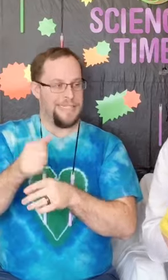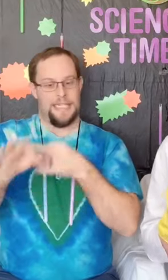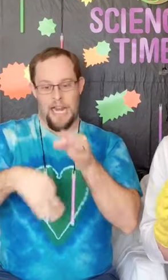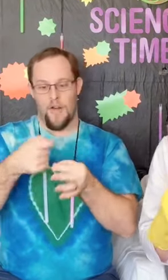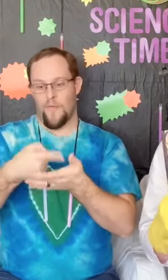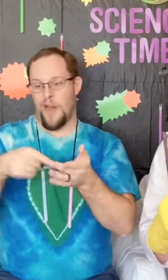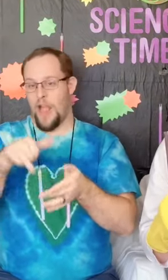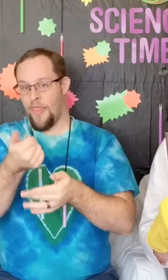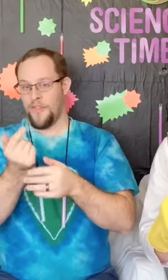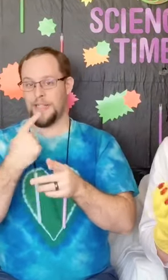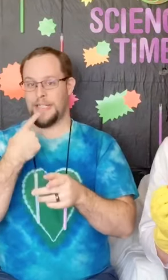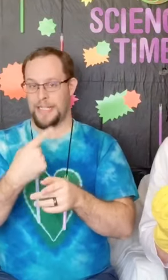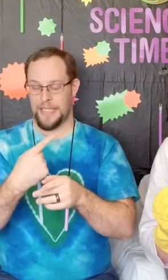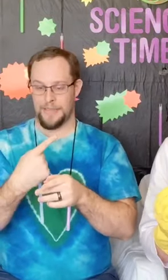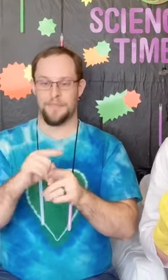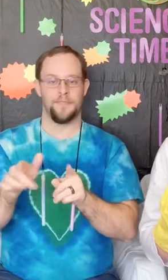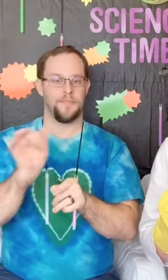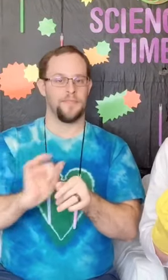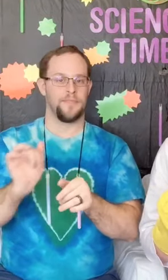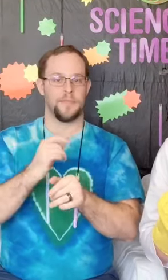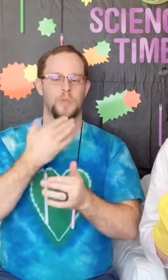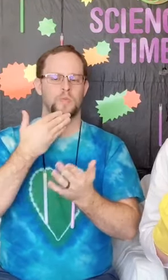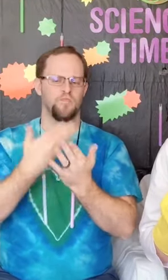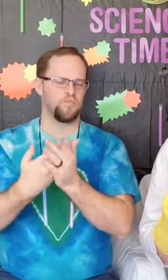but she also, um, this was a good example of